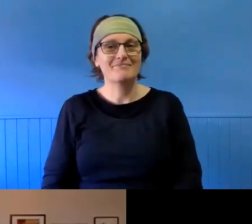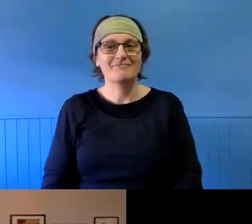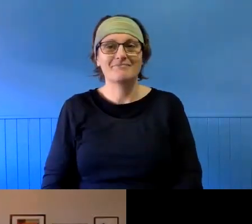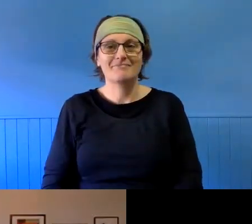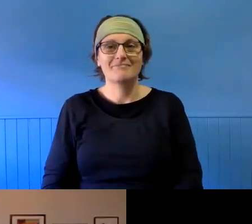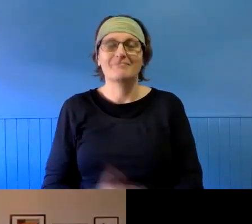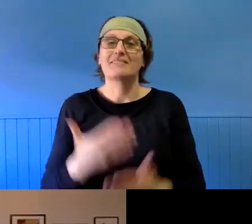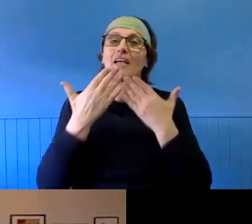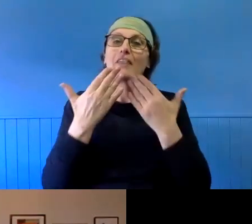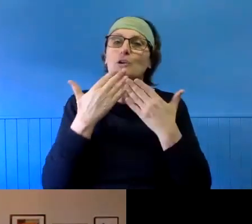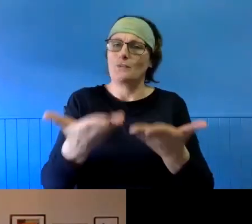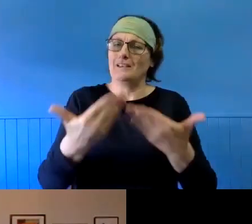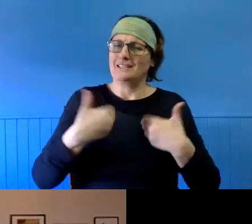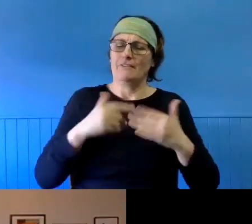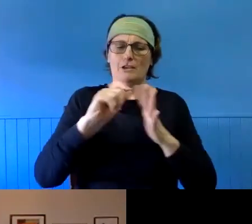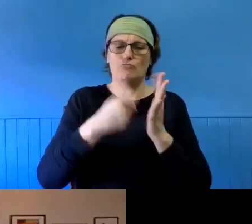I think that's provided a really practical, helpful response.